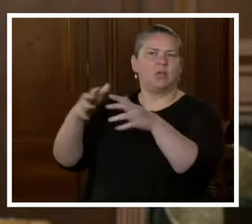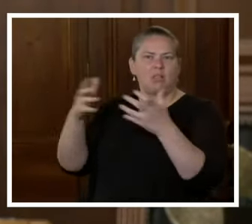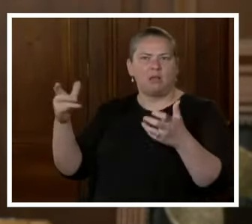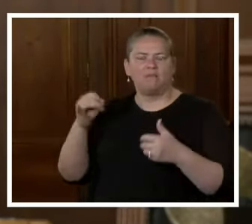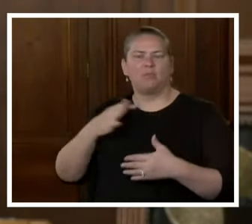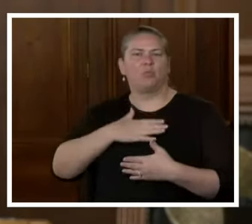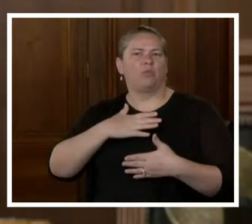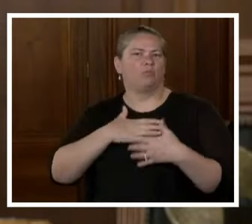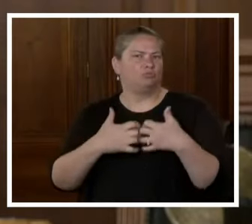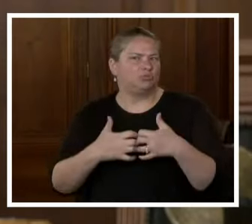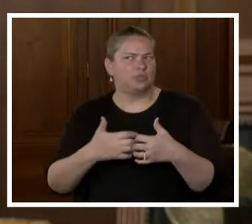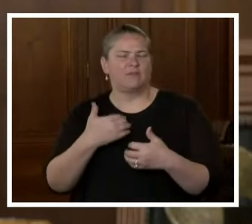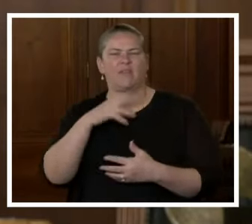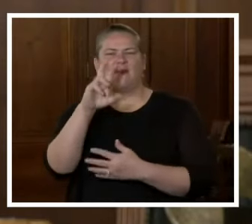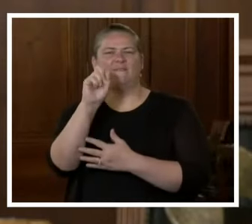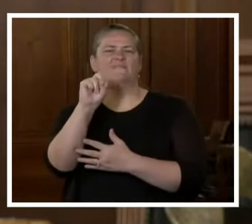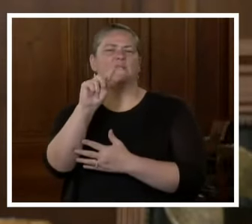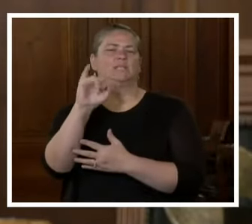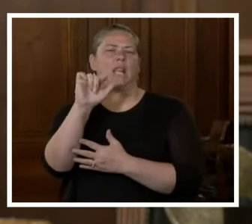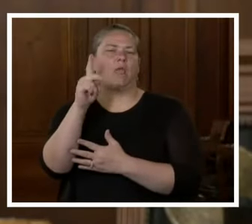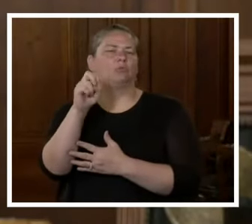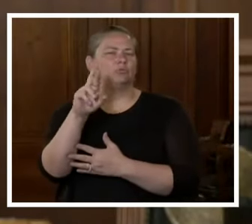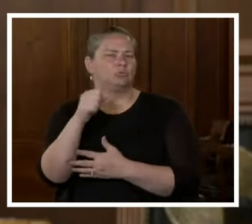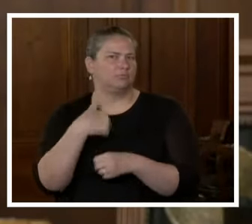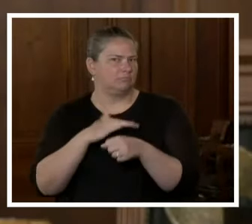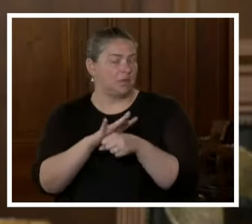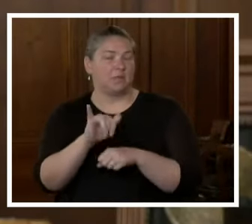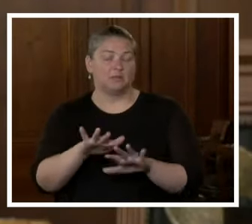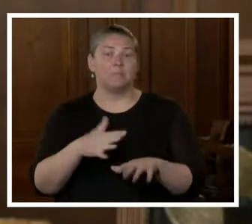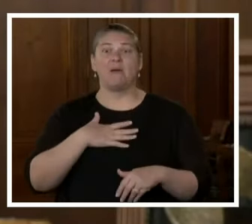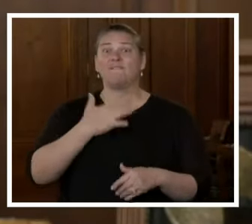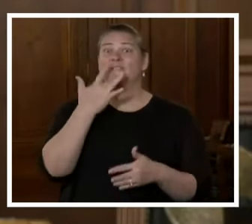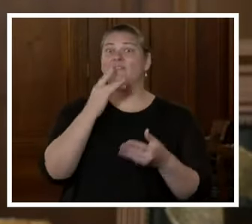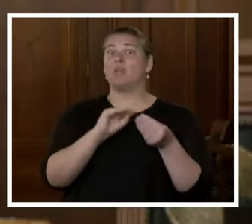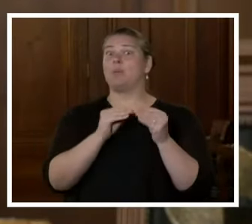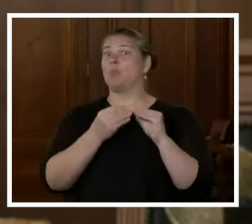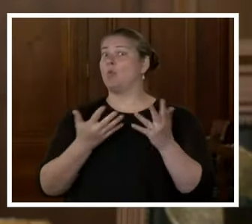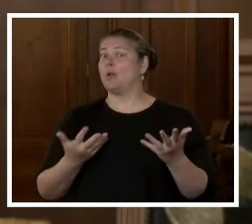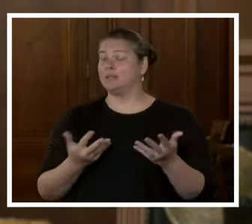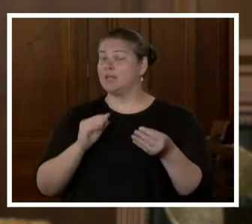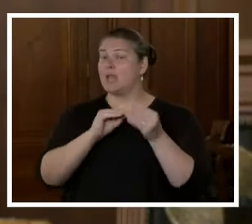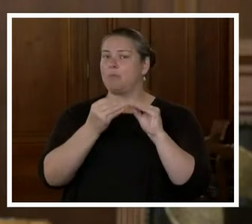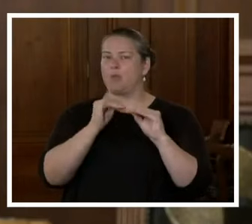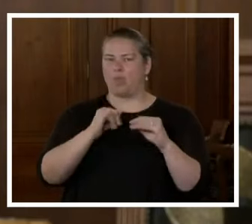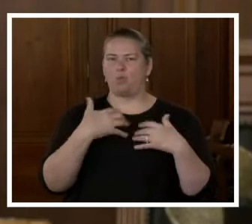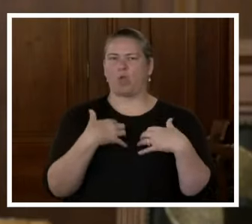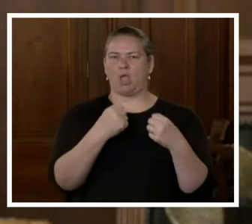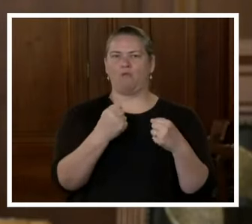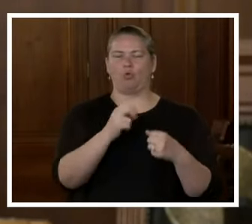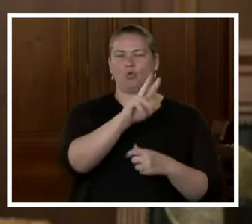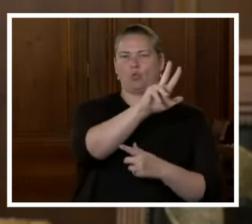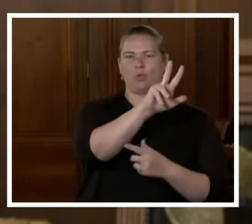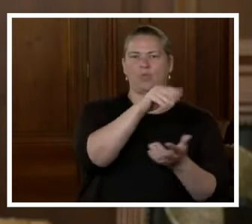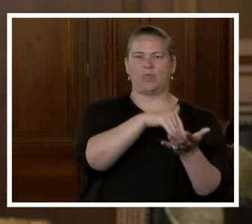HOSPITAL AFTER BEING HOSPITAL I'D FOR 63 DAYS WITH THE CORONAVIRUS, DURING WHICH TIME HE WHAT IS ON A VENTILATOR.